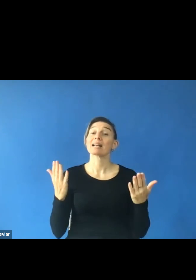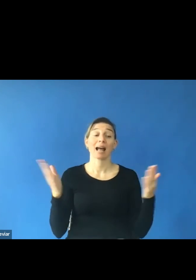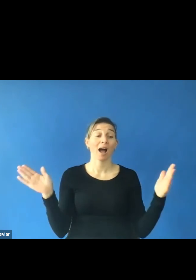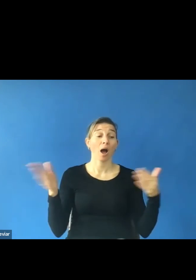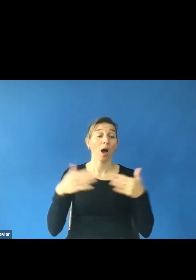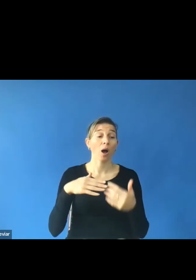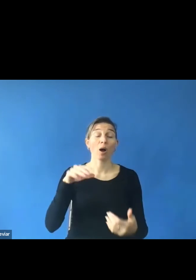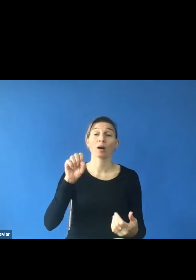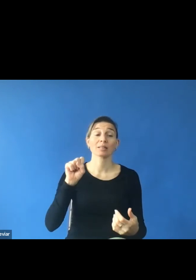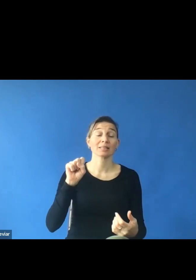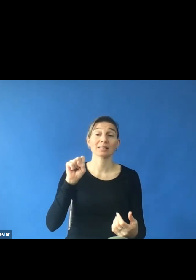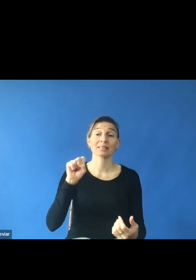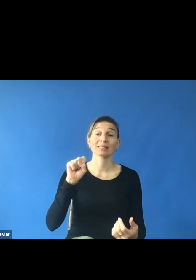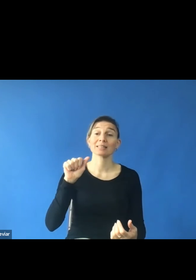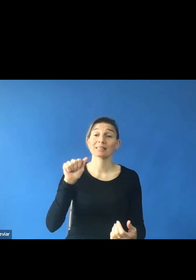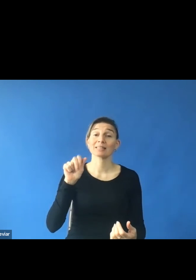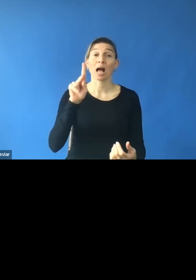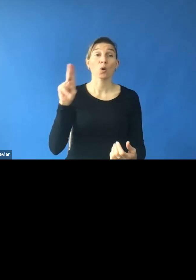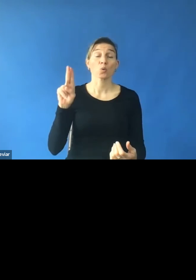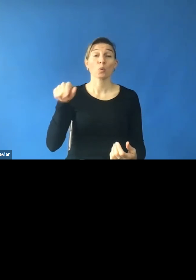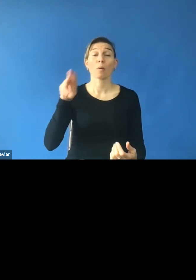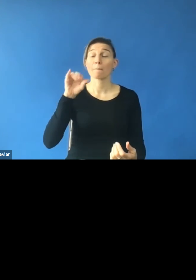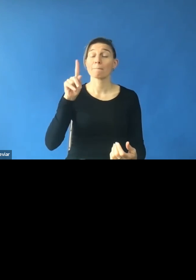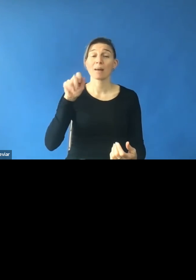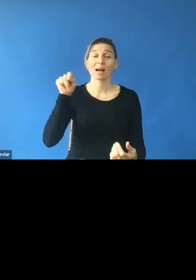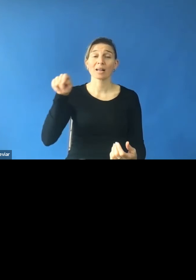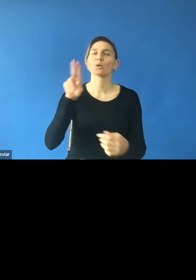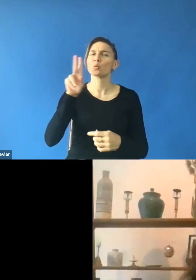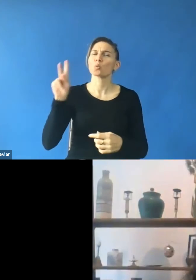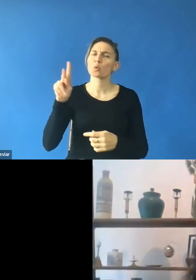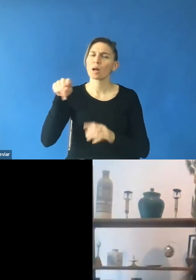She is the director of innovation in UK Leonard Chesire.